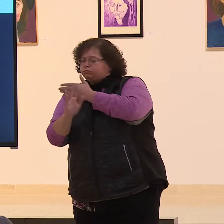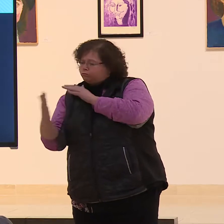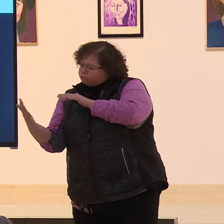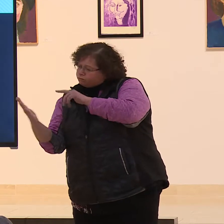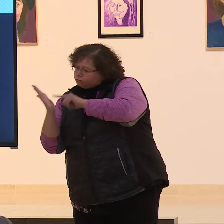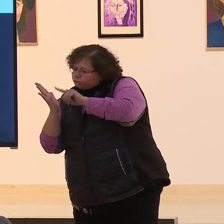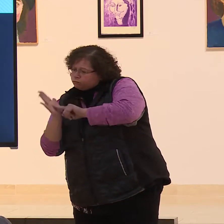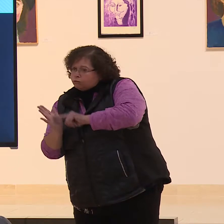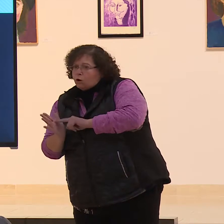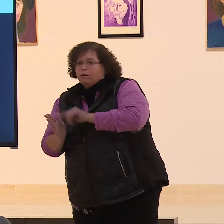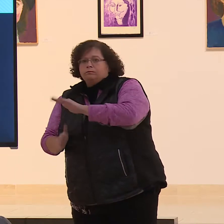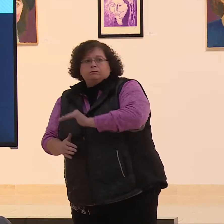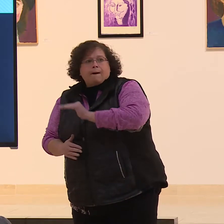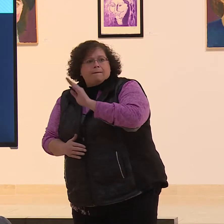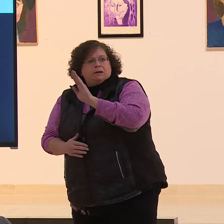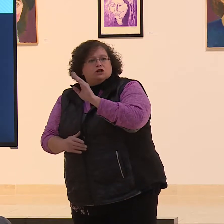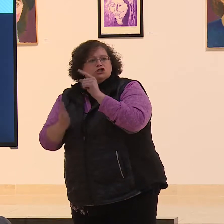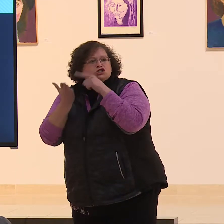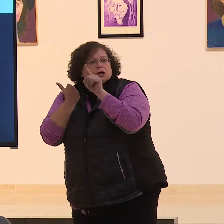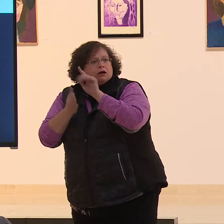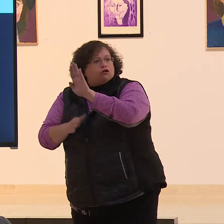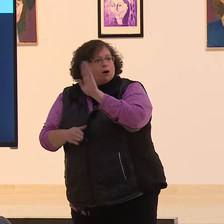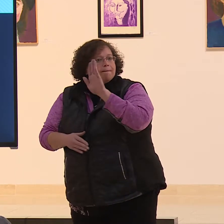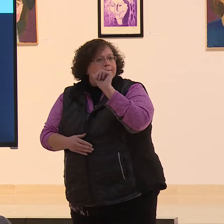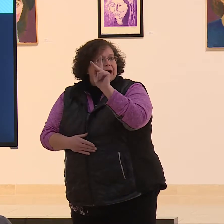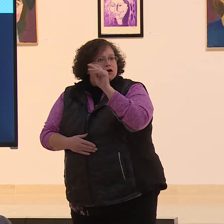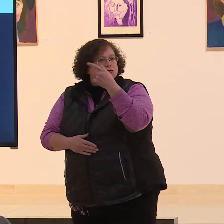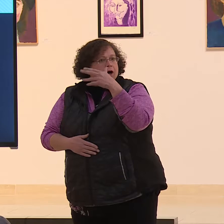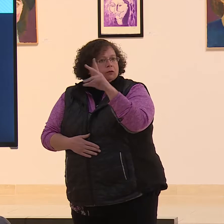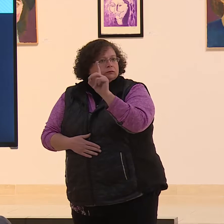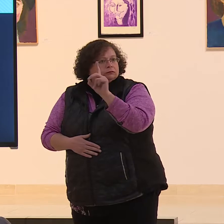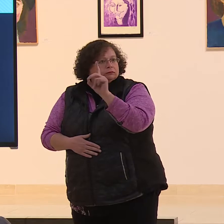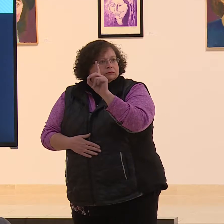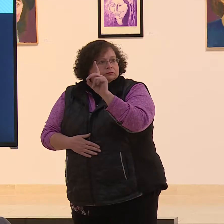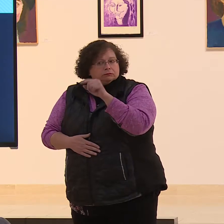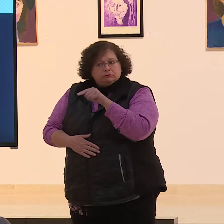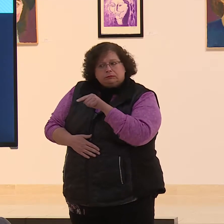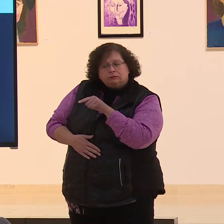People were hired without a thorough background check...